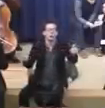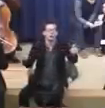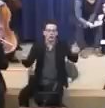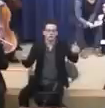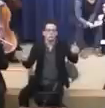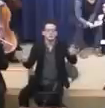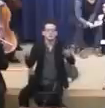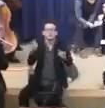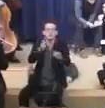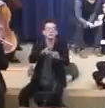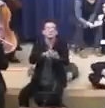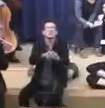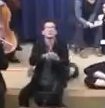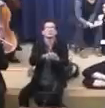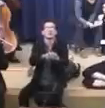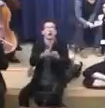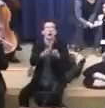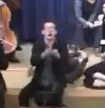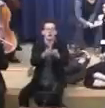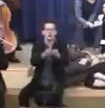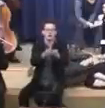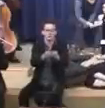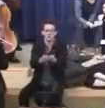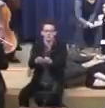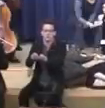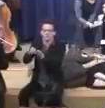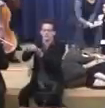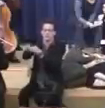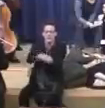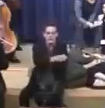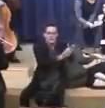Only drifting on some ship